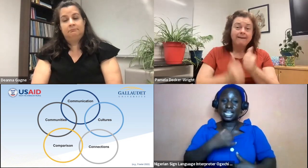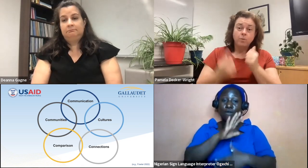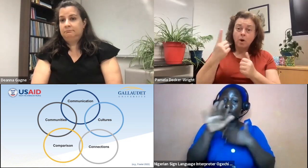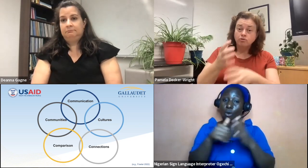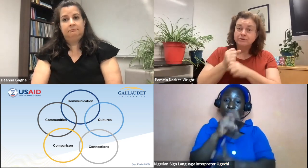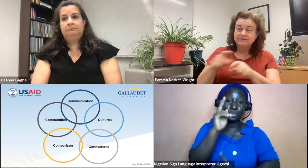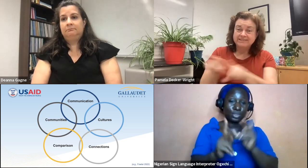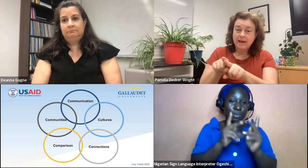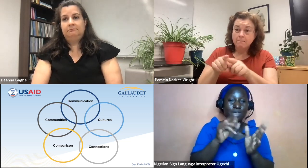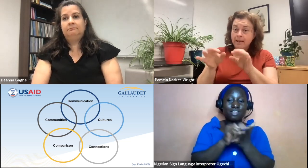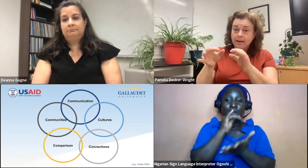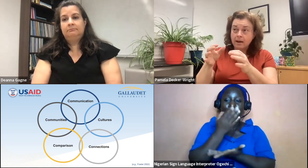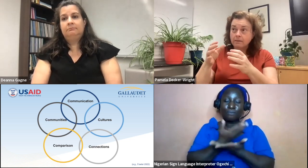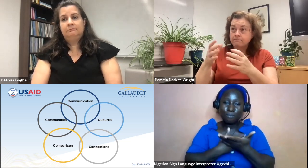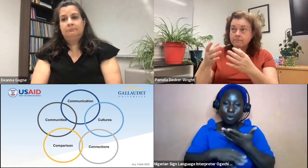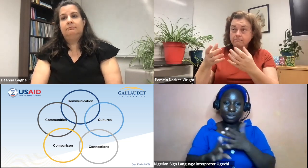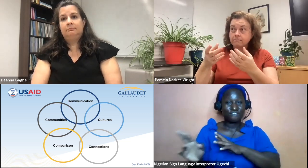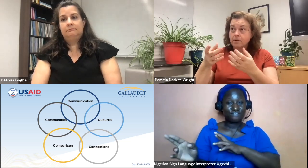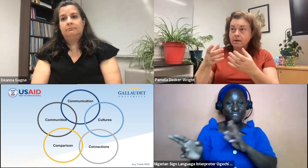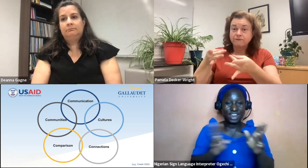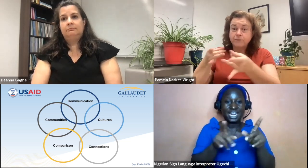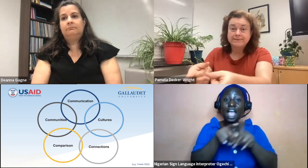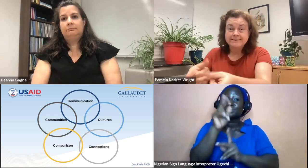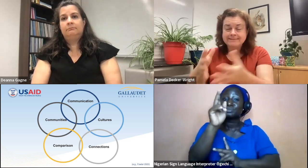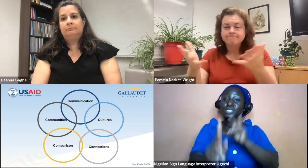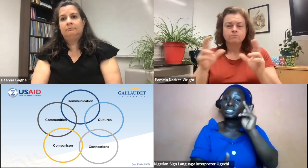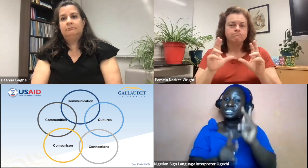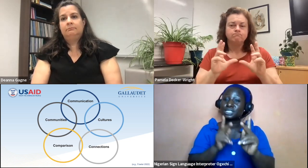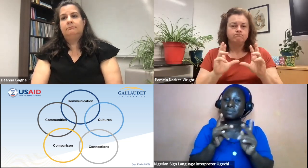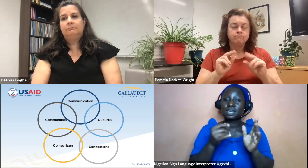but not everybody is given the same access to language as everyone else.